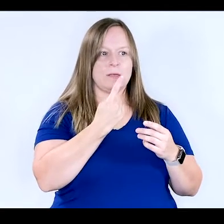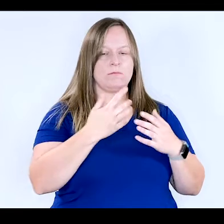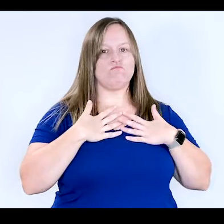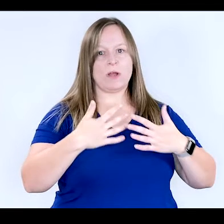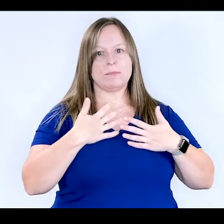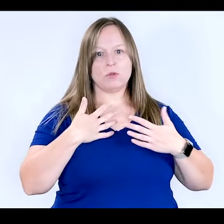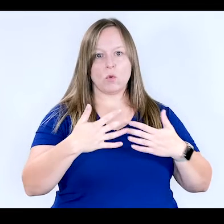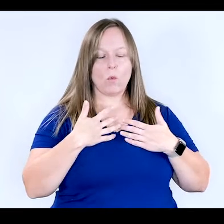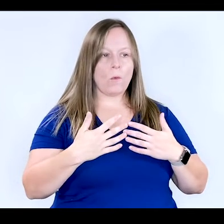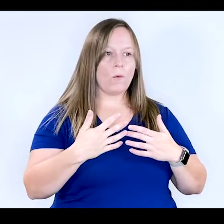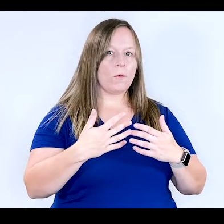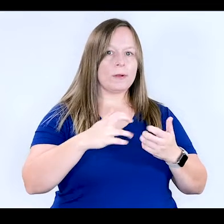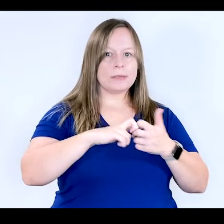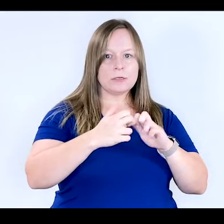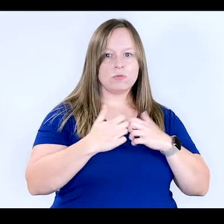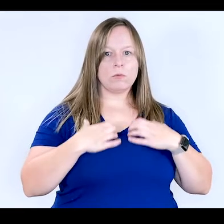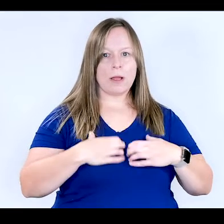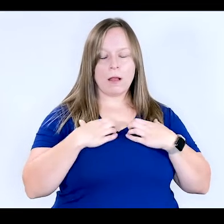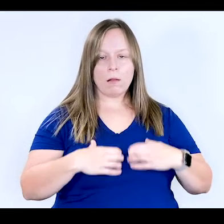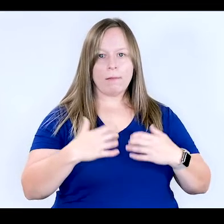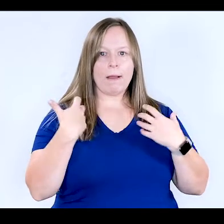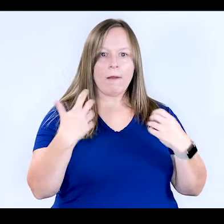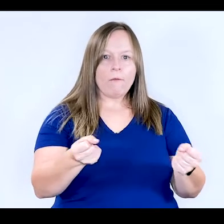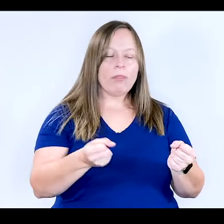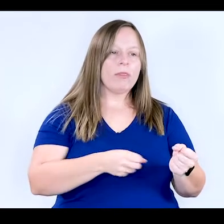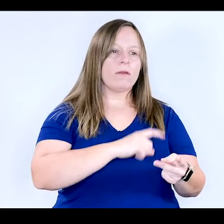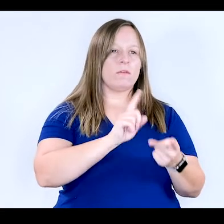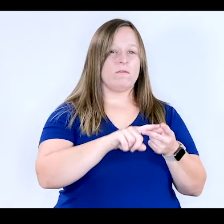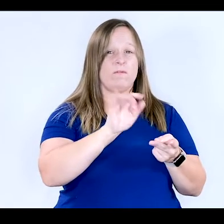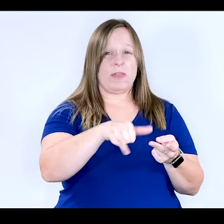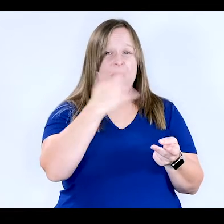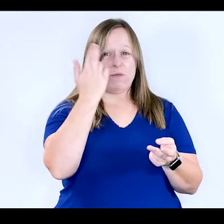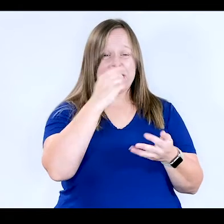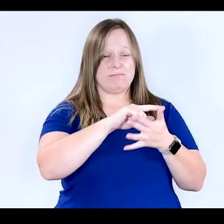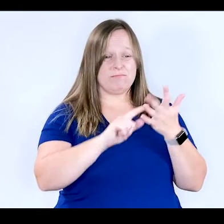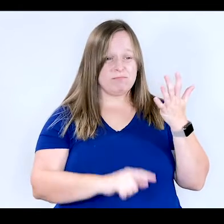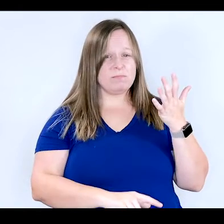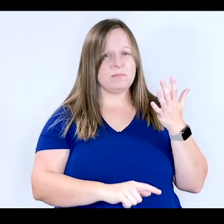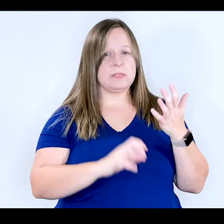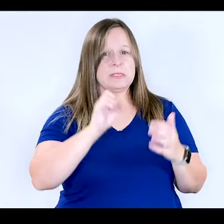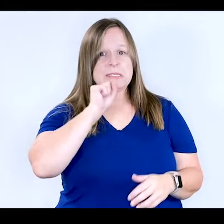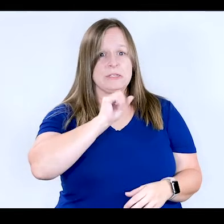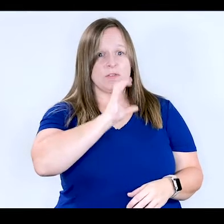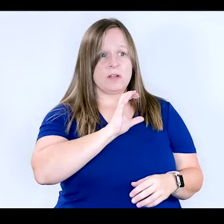respiratory or their lung health. And for that reason as soon as the senior hours